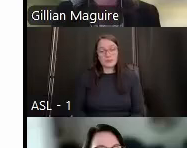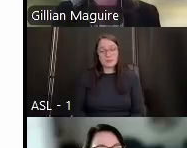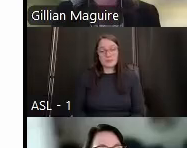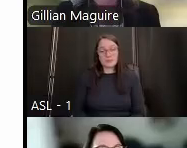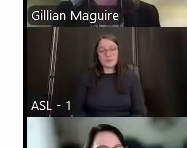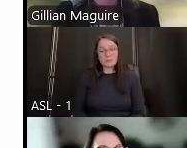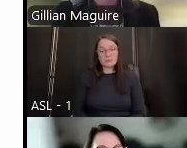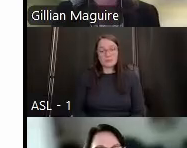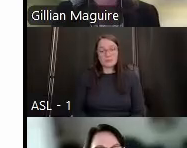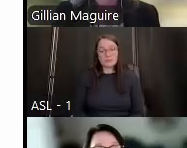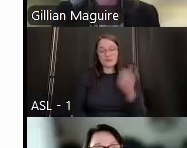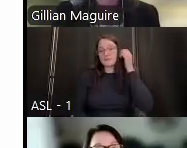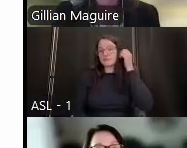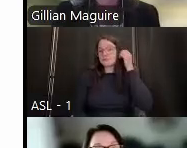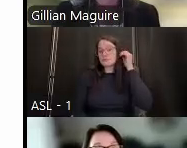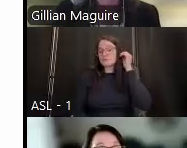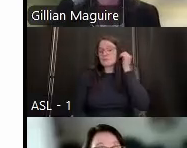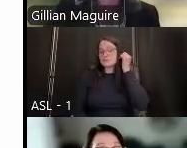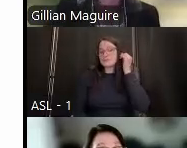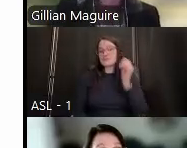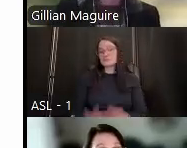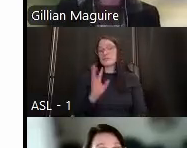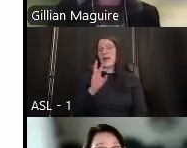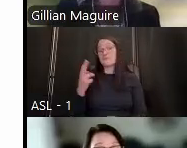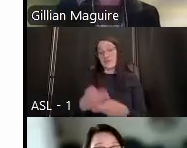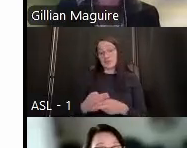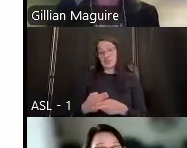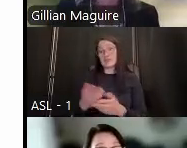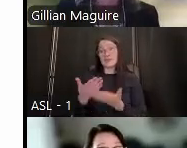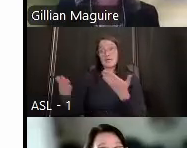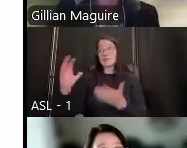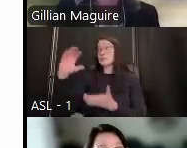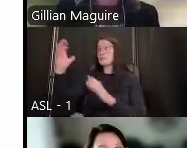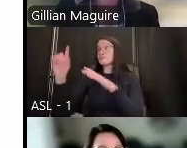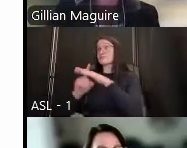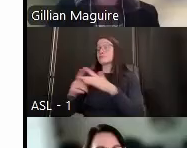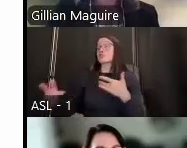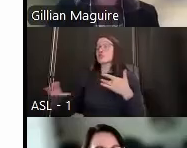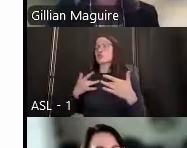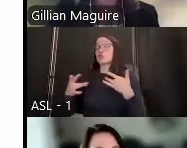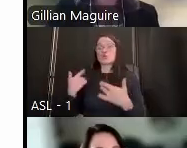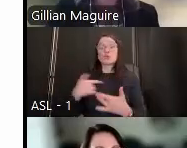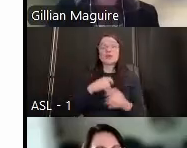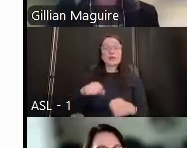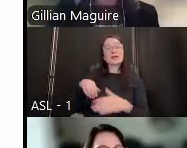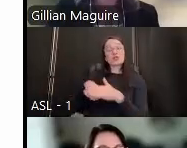up that have been of concern, we can go in and do training of the managers uh the hiring managers to